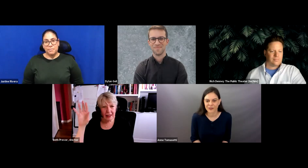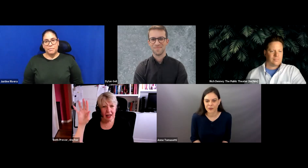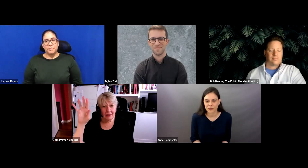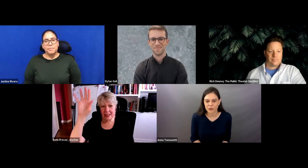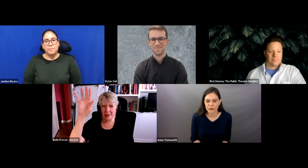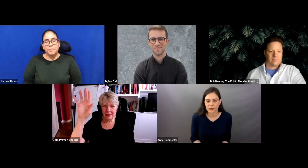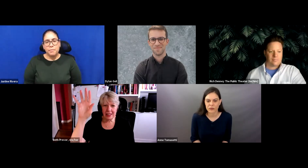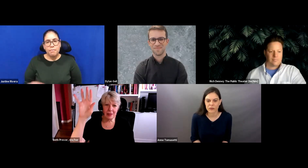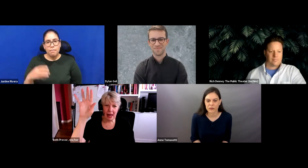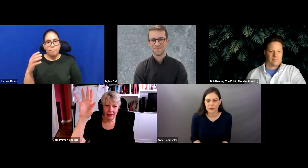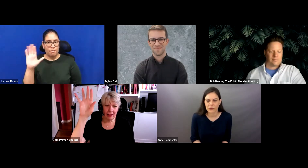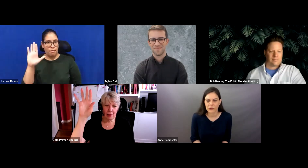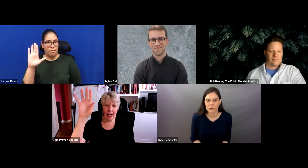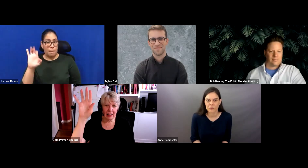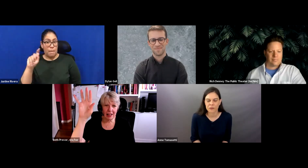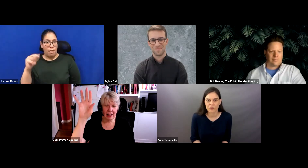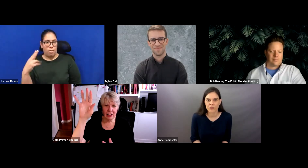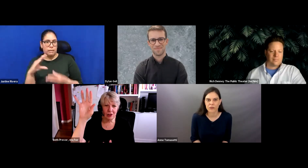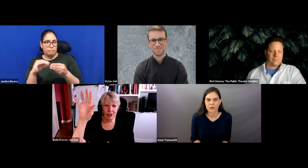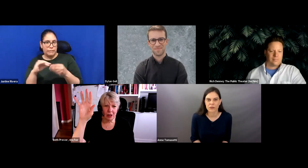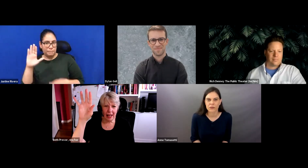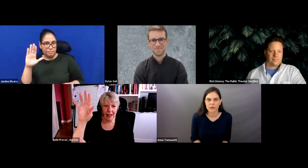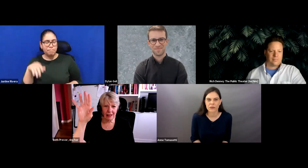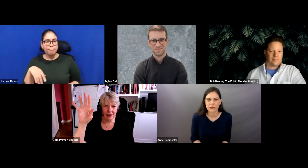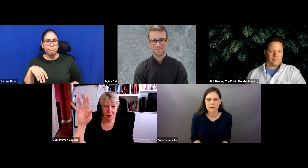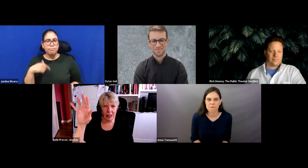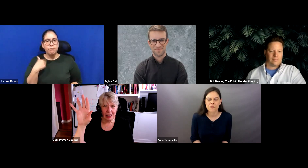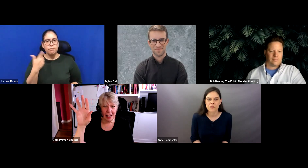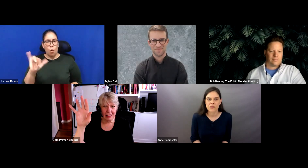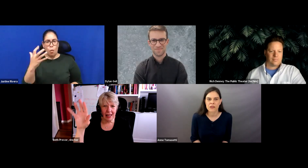And this is Beth, I just also want to add to what Anne is